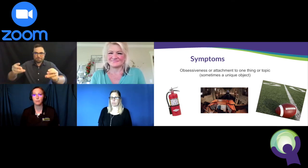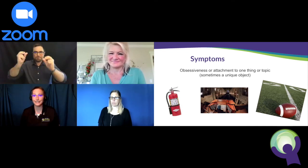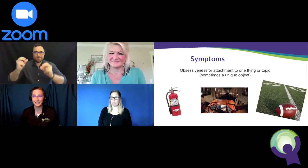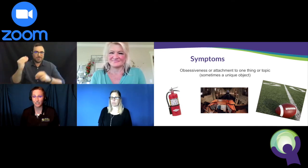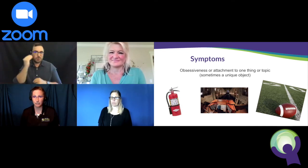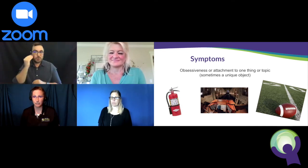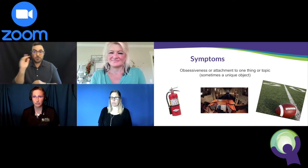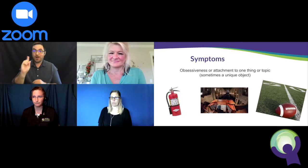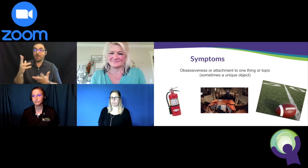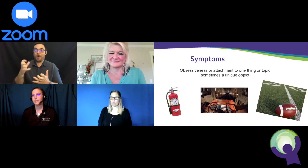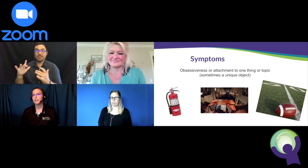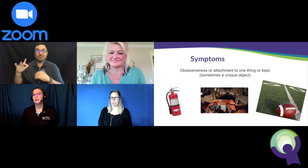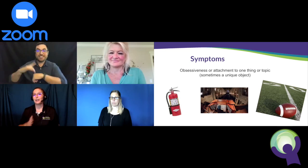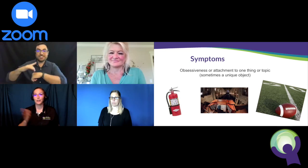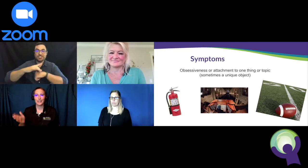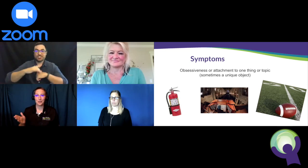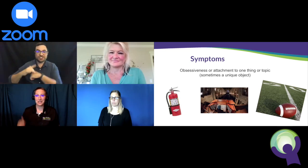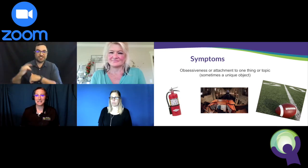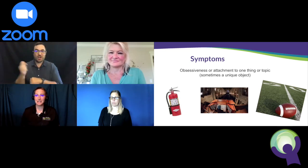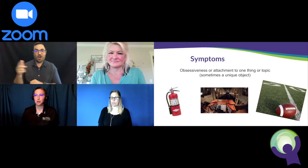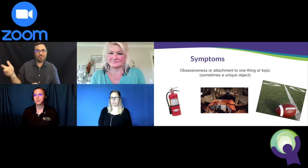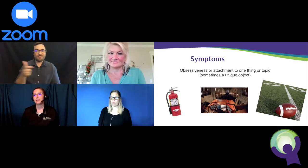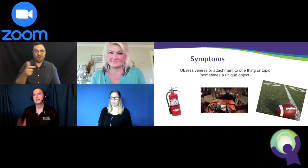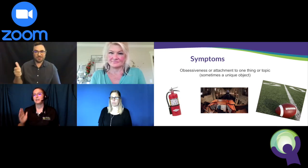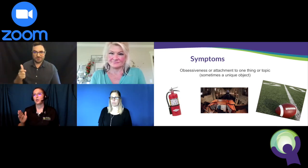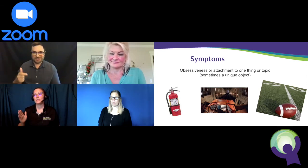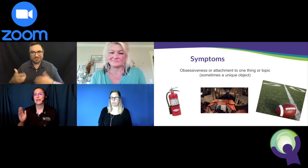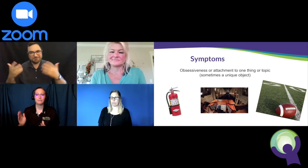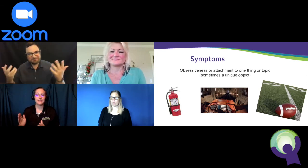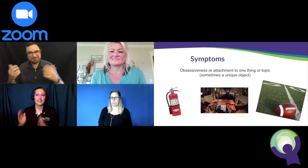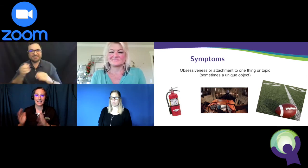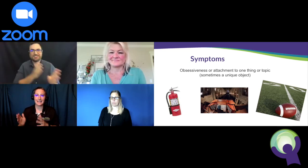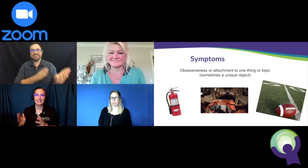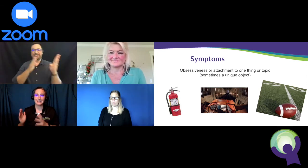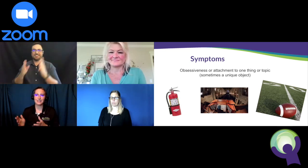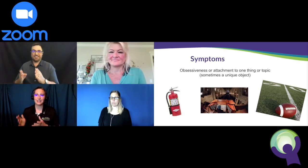to touch them all. Another kiddo that I know, knows everything and anything you can